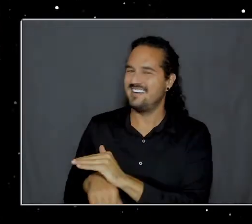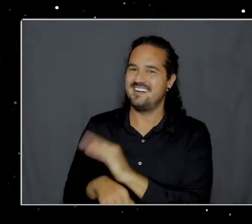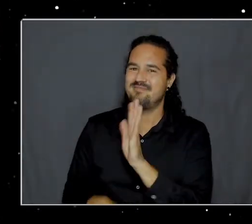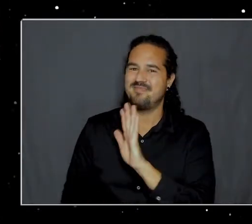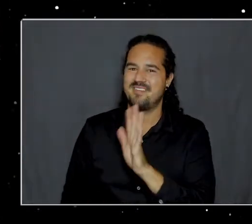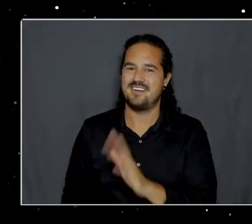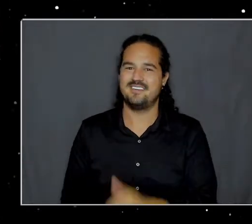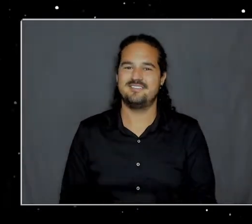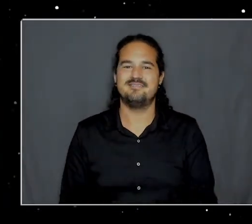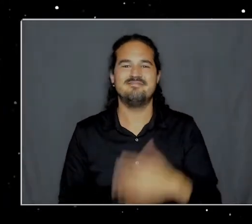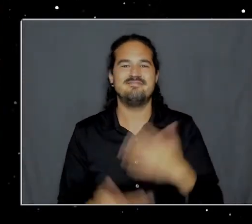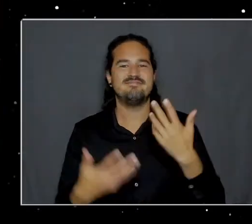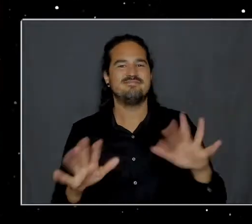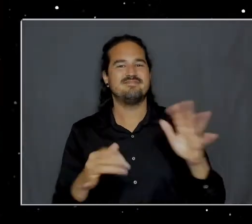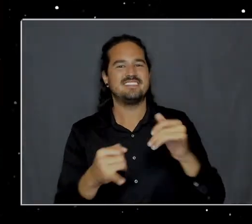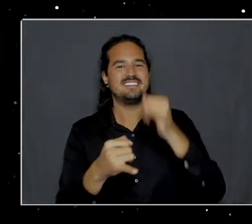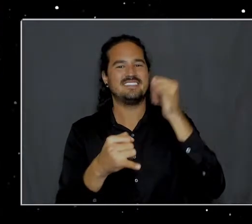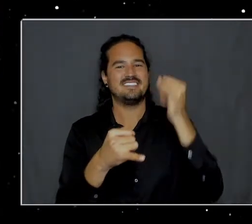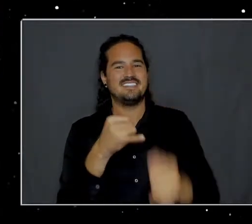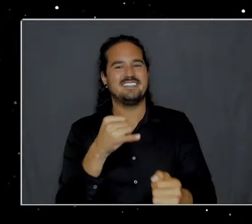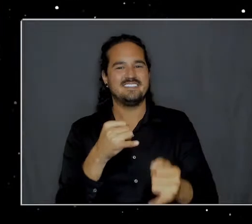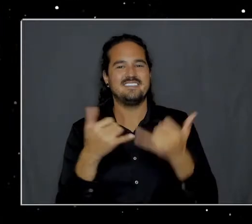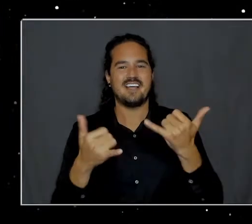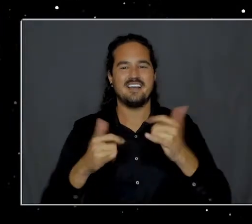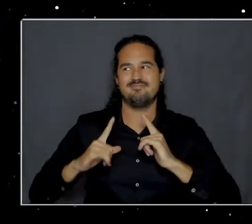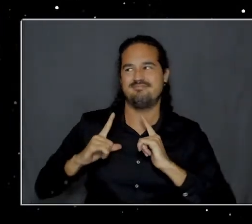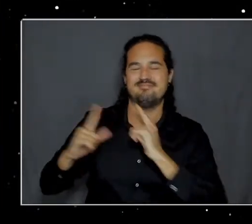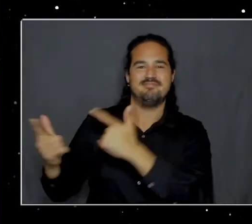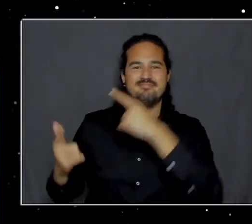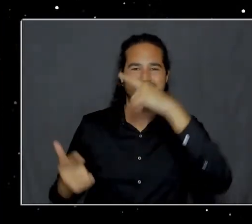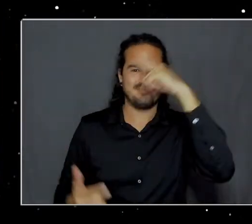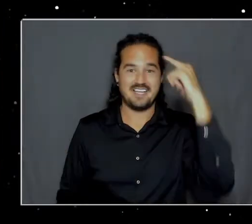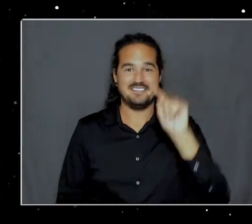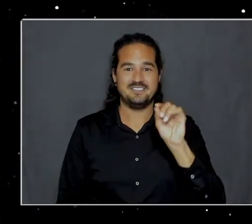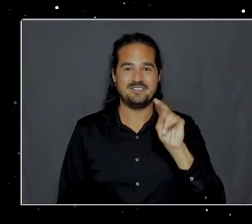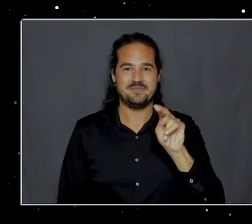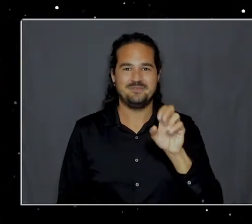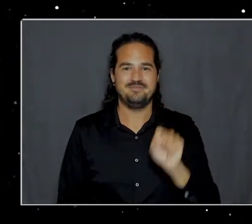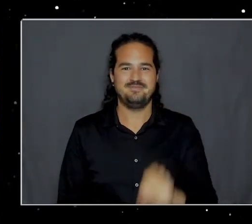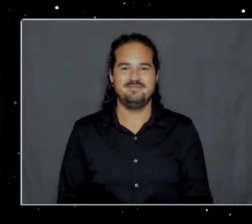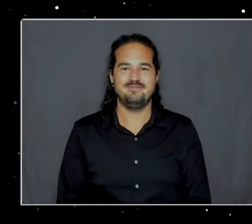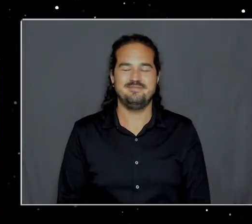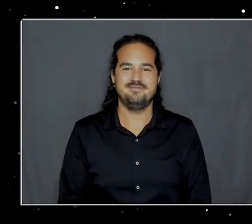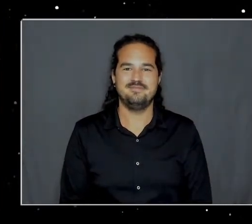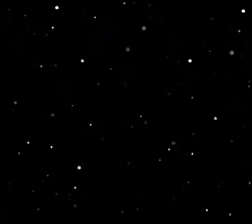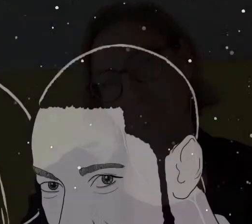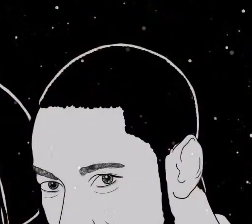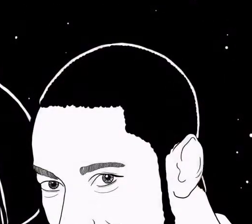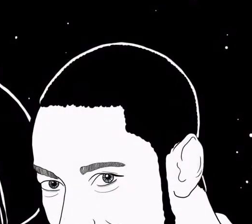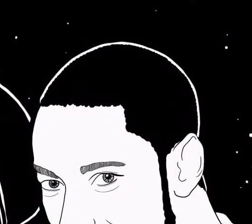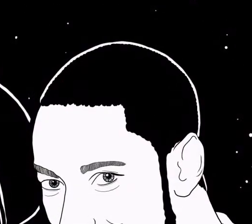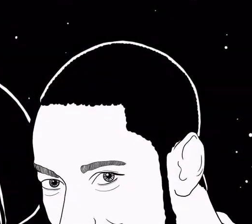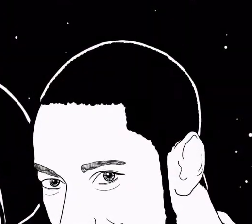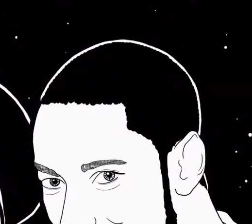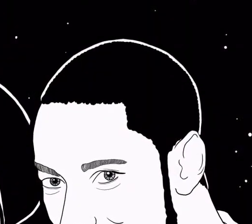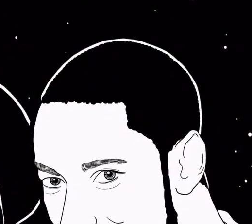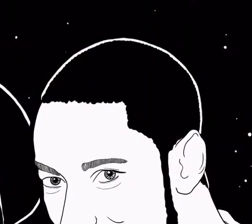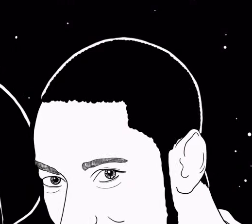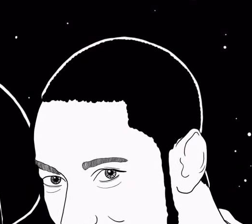ANOTHER PERFORMANCE FROM THE BLACK TONES AT VITO'S. IT'S GOING TO BE SOMETHING TO STAY UP FOR. SO DON'T MISS THIS YOU GUYS. ENJOY. JEANNIE YANDEL: